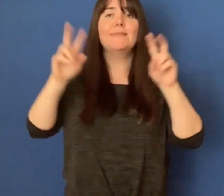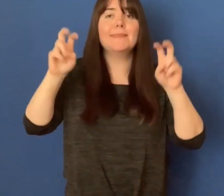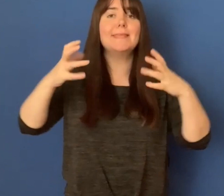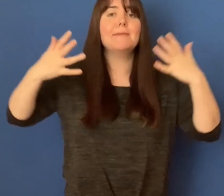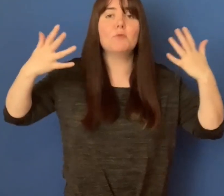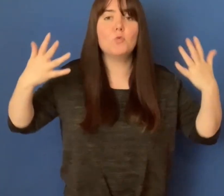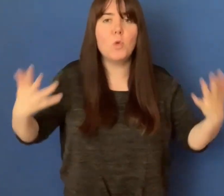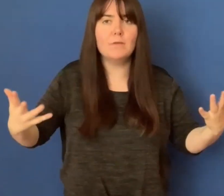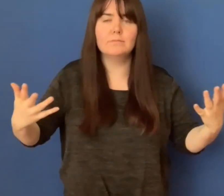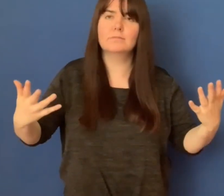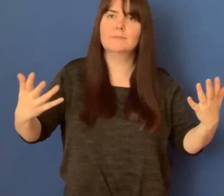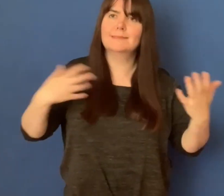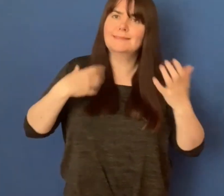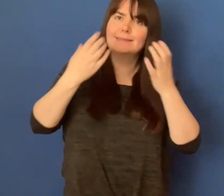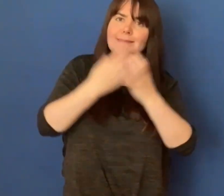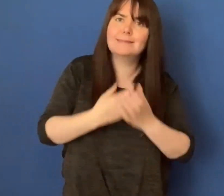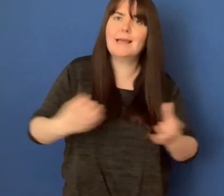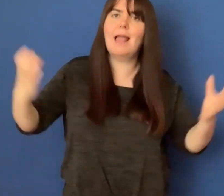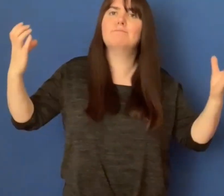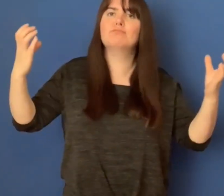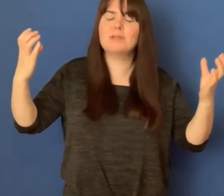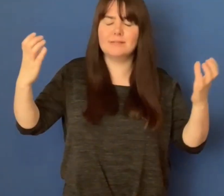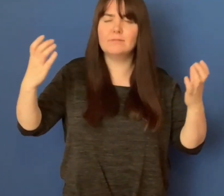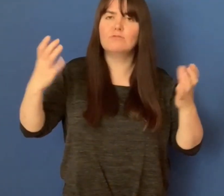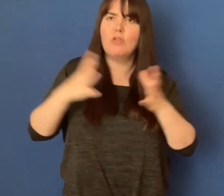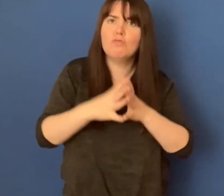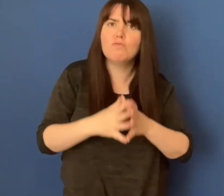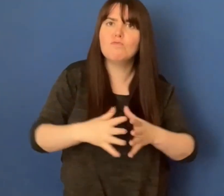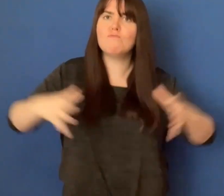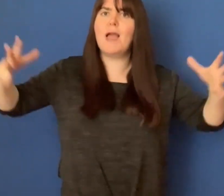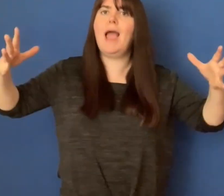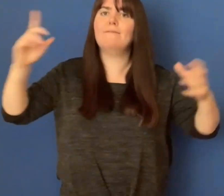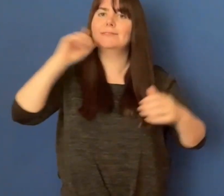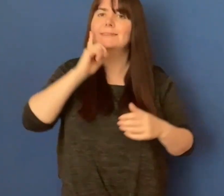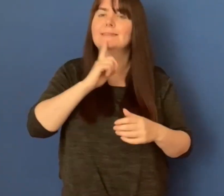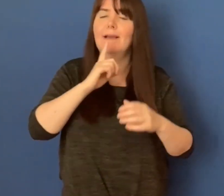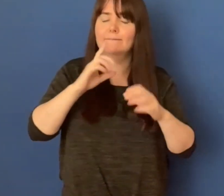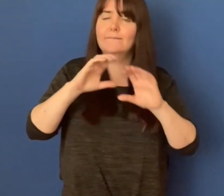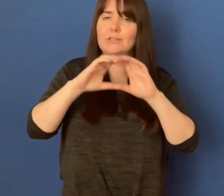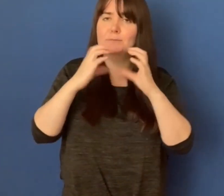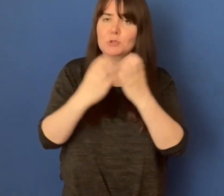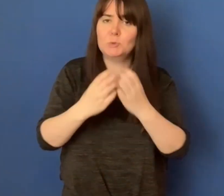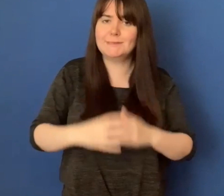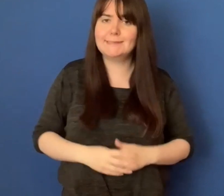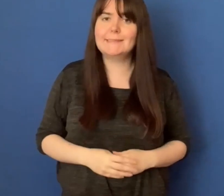This year’s theme is "Celebrating Thriving Deaf Communities."